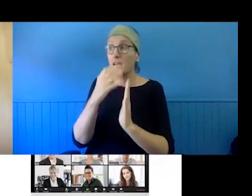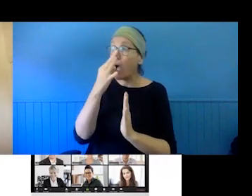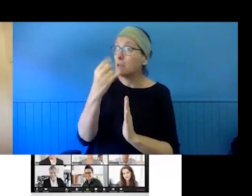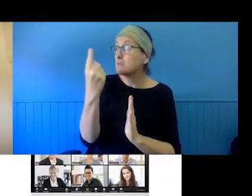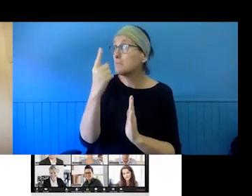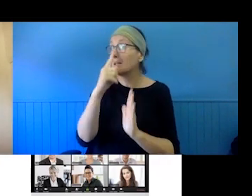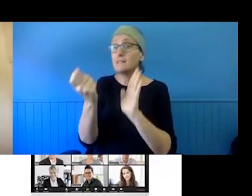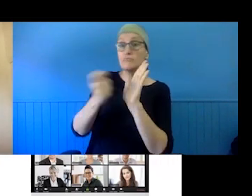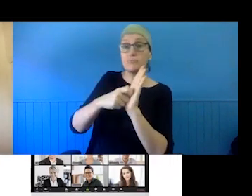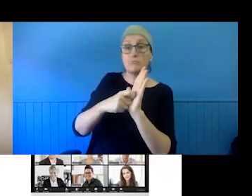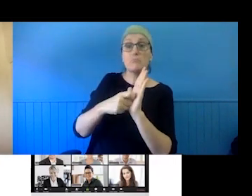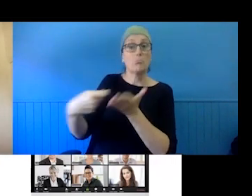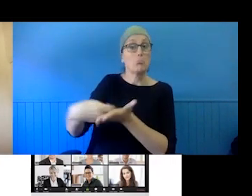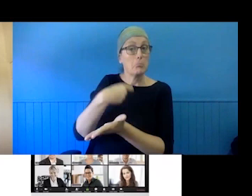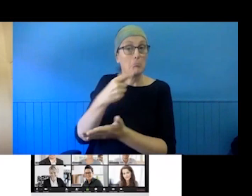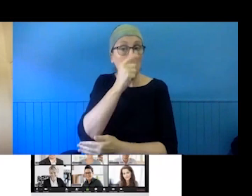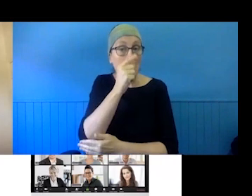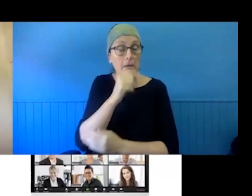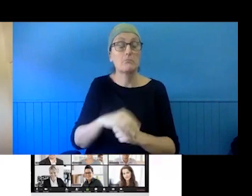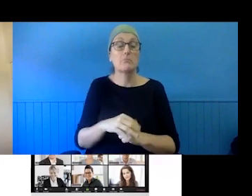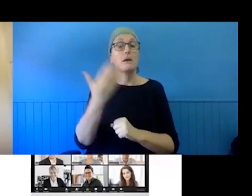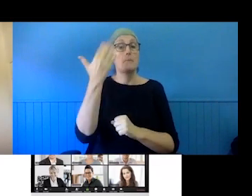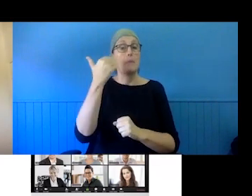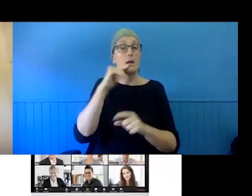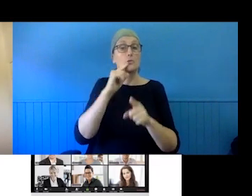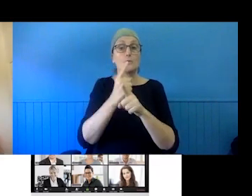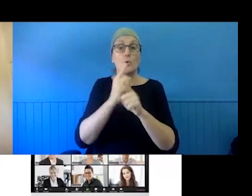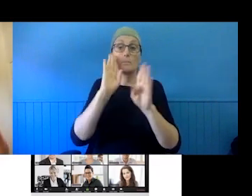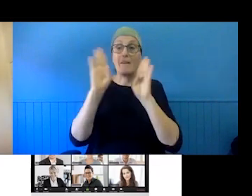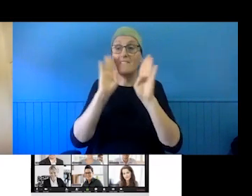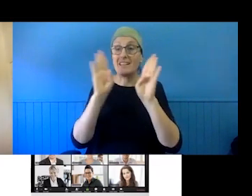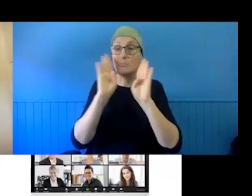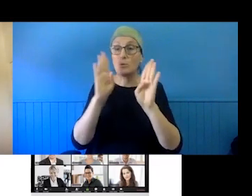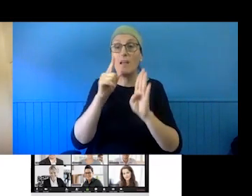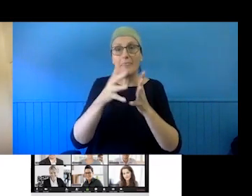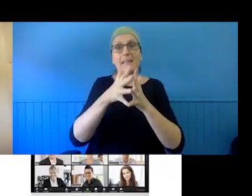biggest platform that people are consuming video, alongside YouTube.